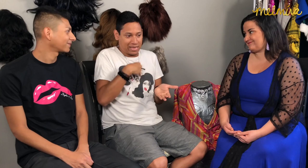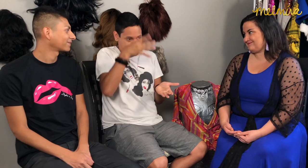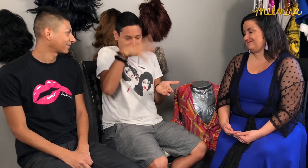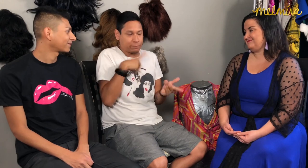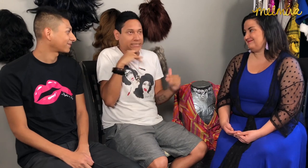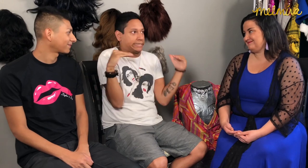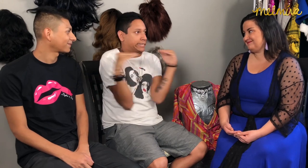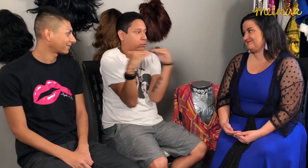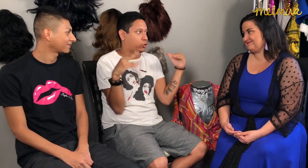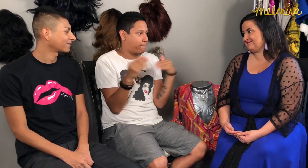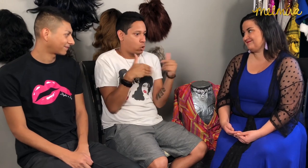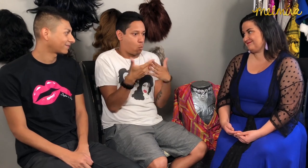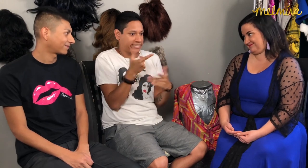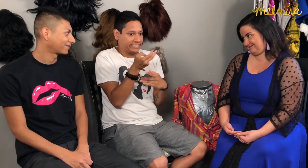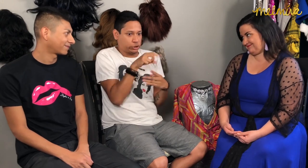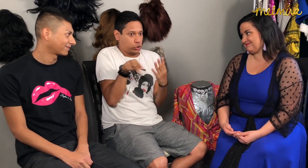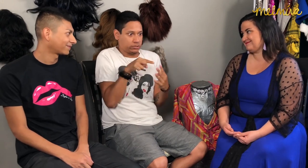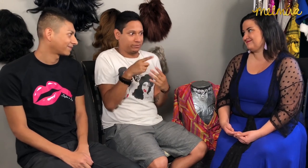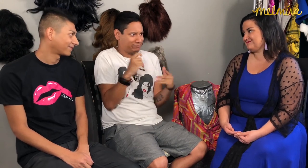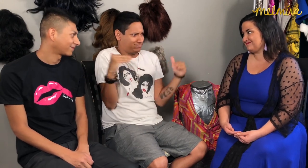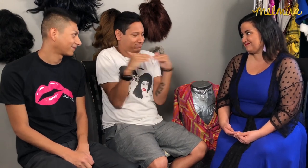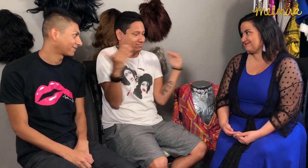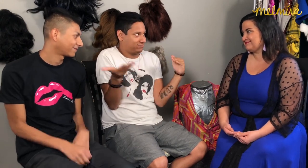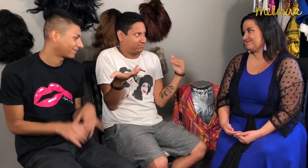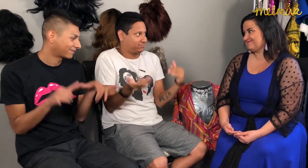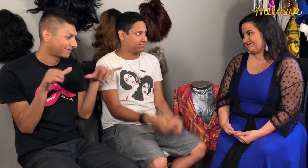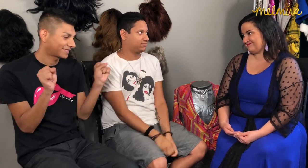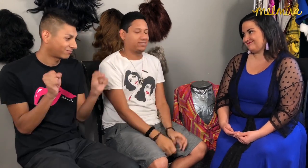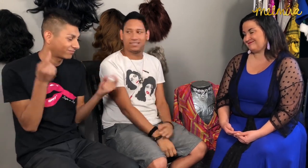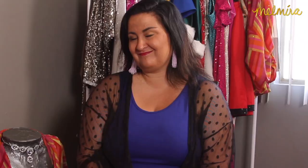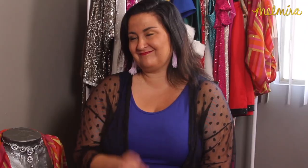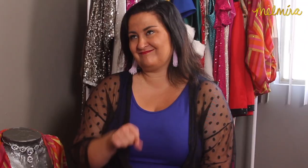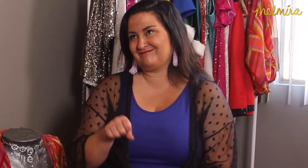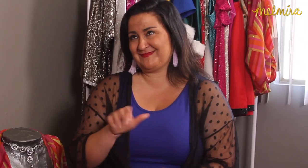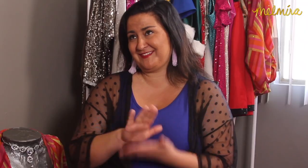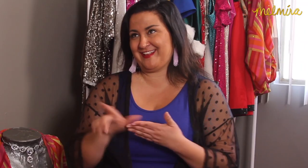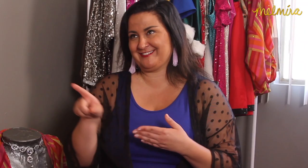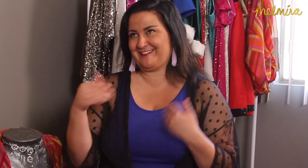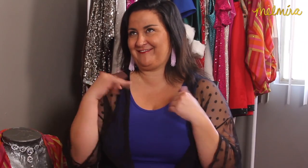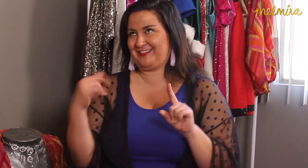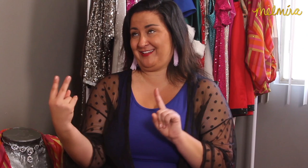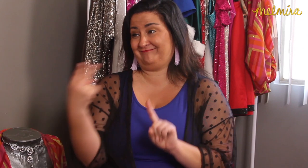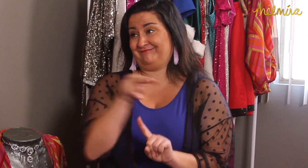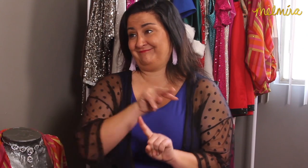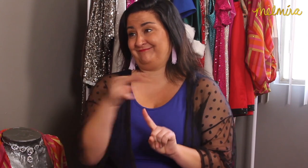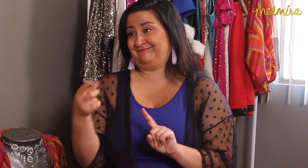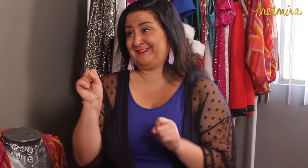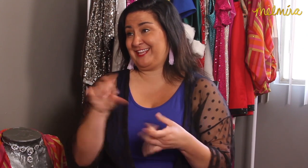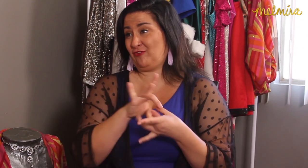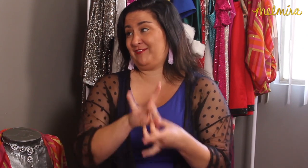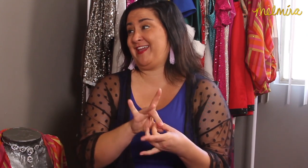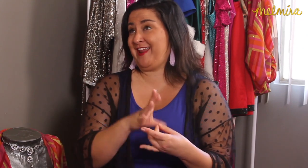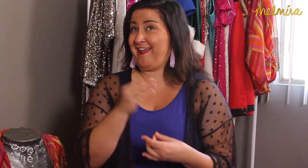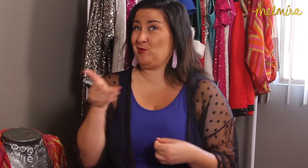believe men and women are equal, no matter what gender. Equal is equal. Yes, agreed! Ya, it's nice that you have that point of view that you can